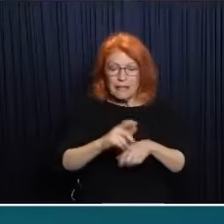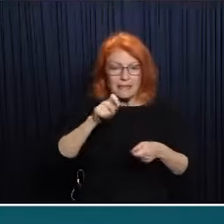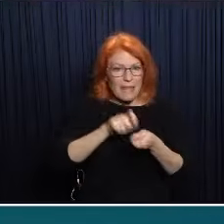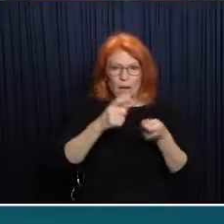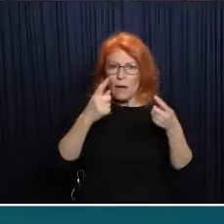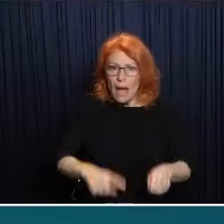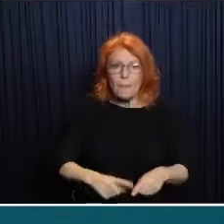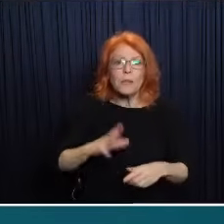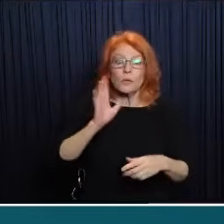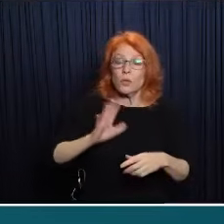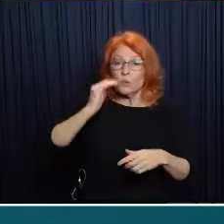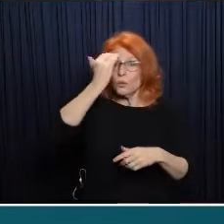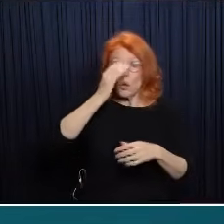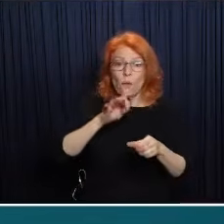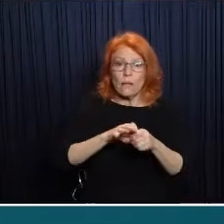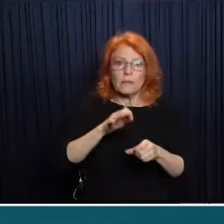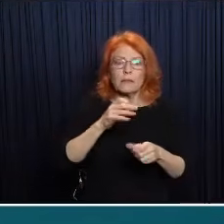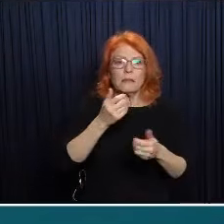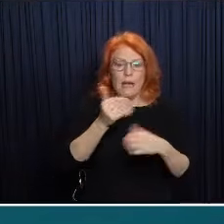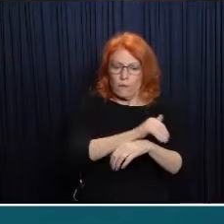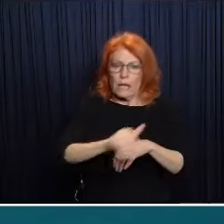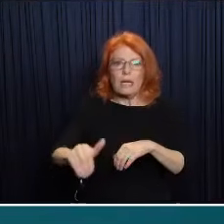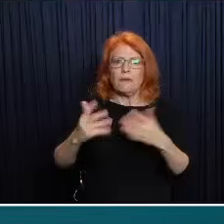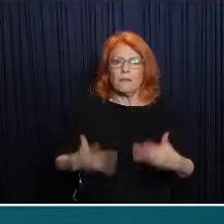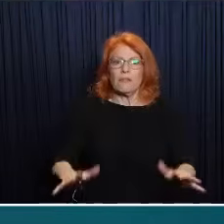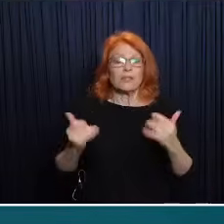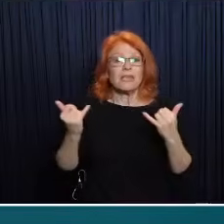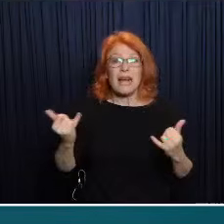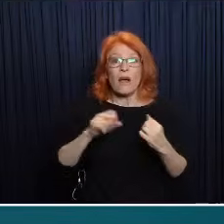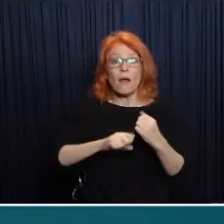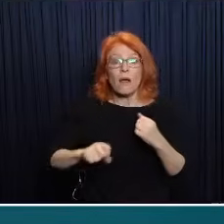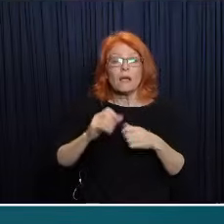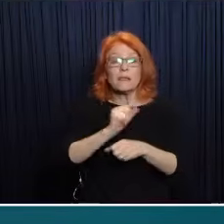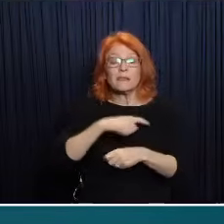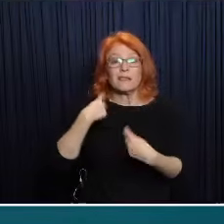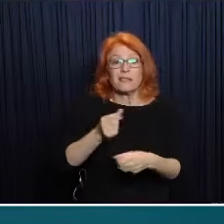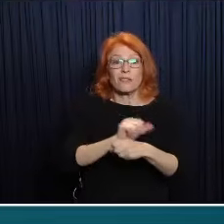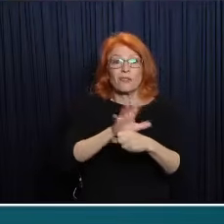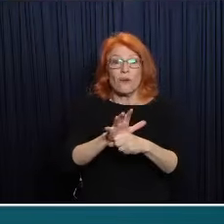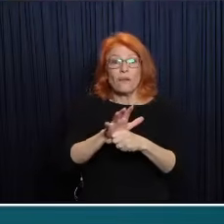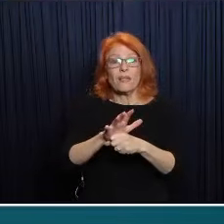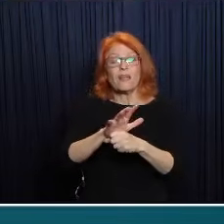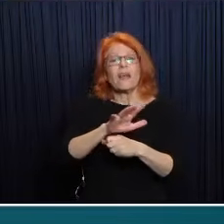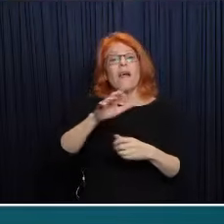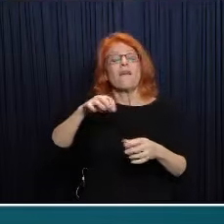IF YOU CAN'T MAKE IT ON ELECTION